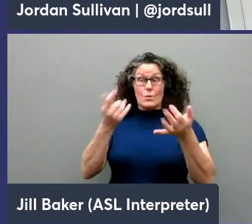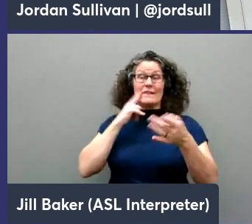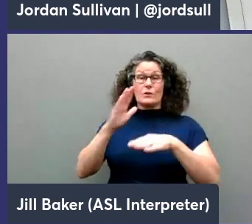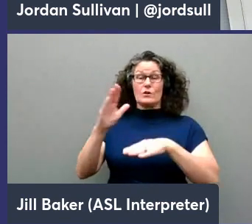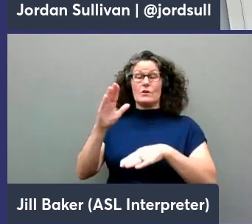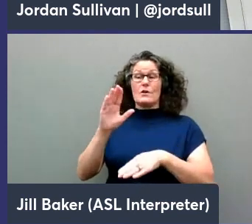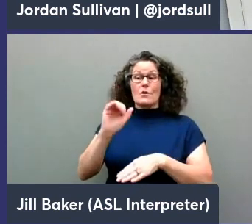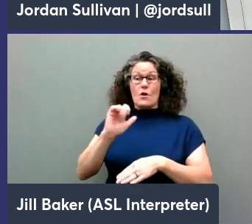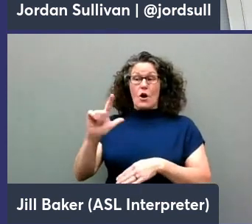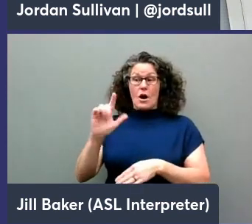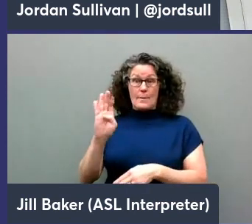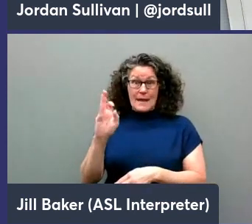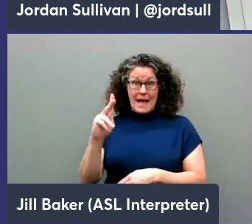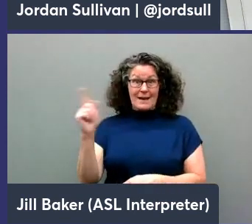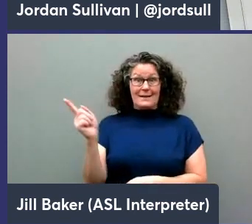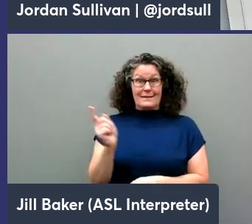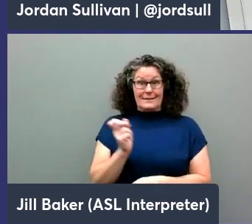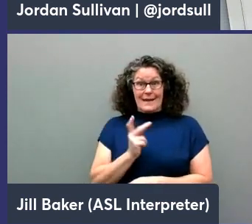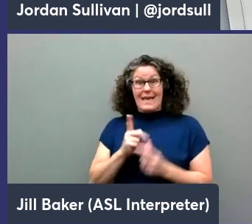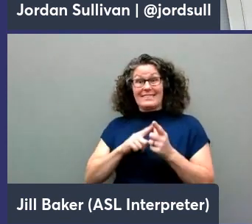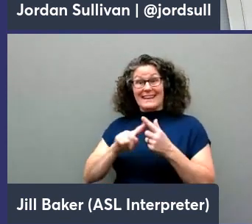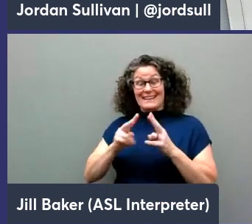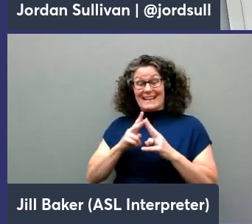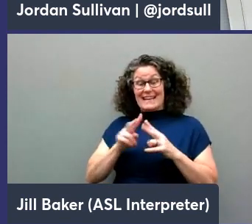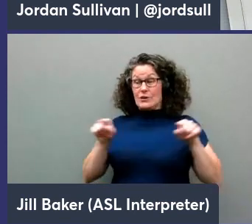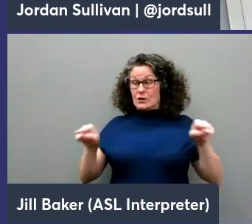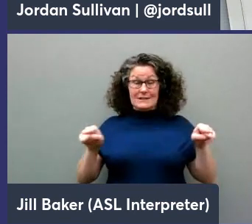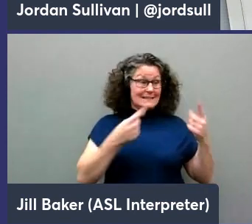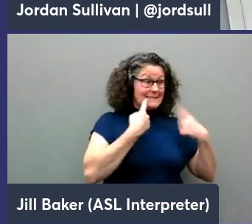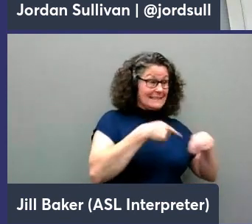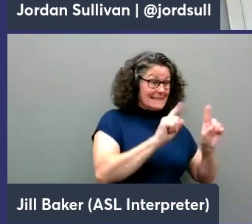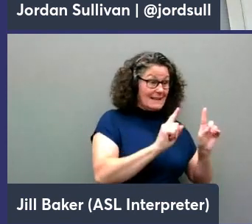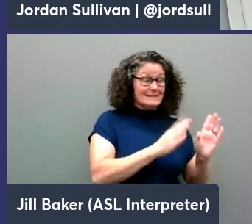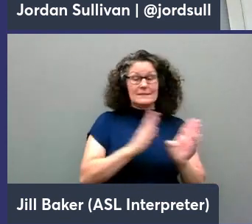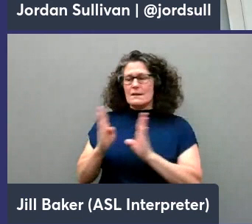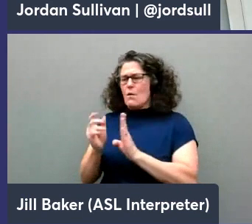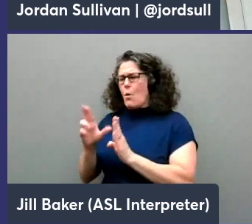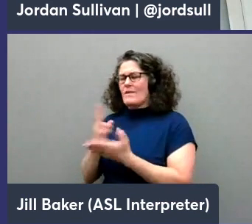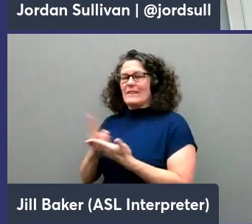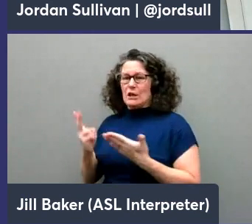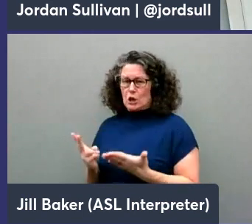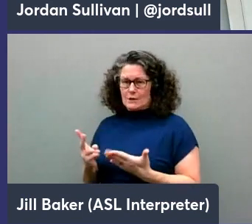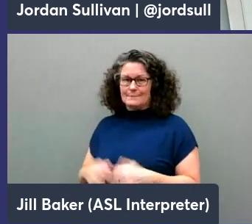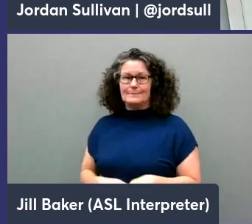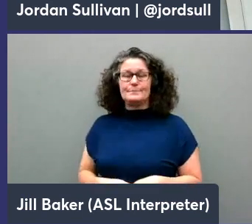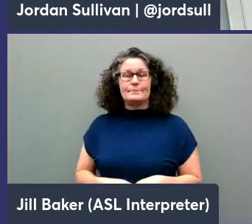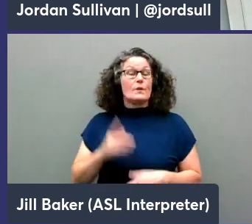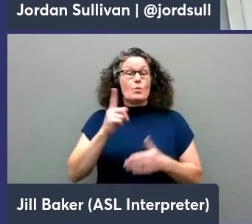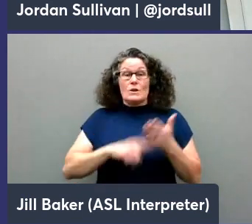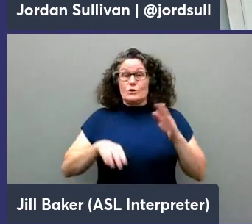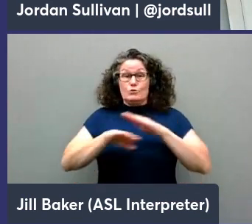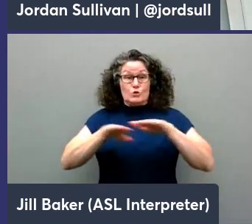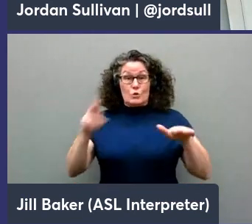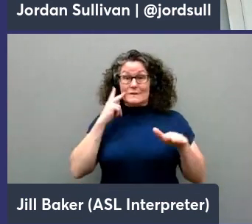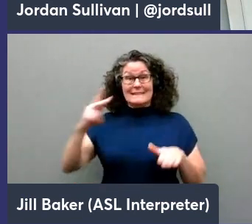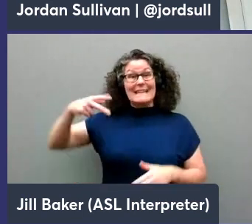And then it's gonna either notify success or notify failure. Now, what you're not seeing here is the Lambda function.